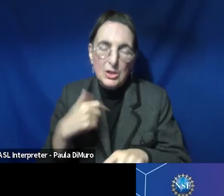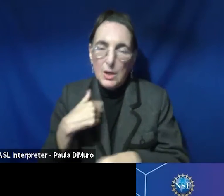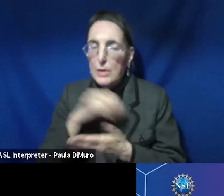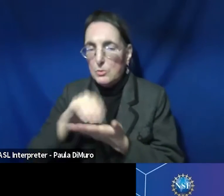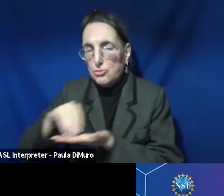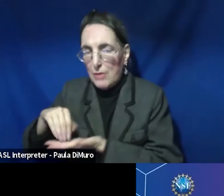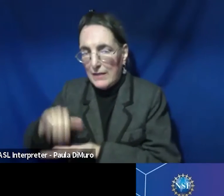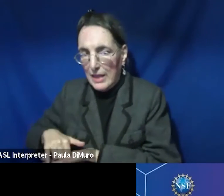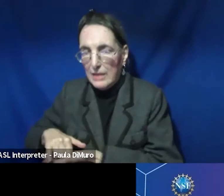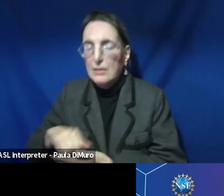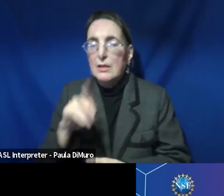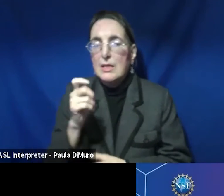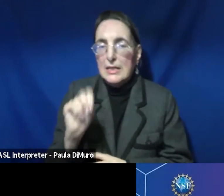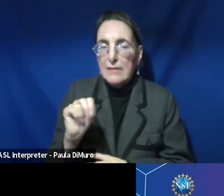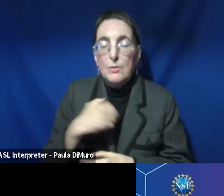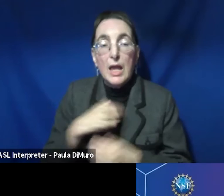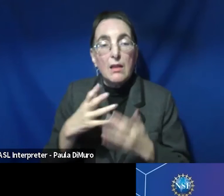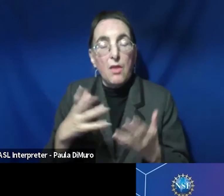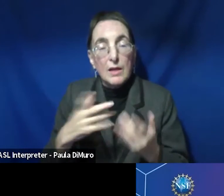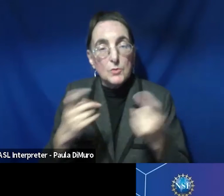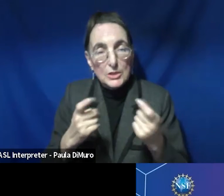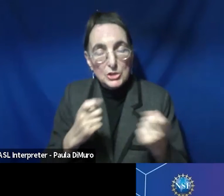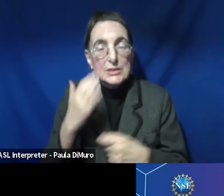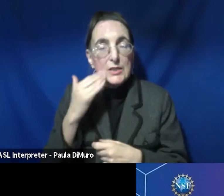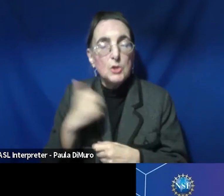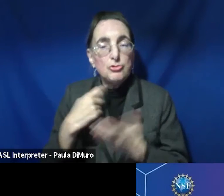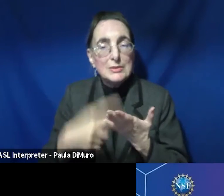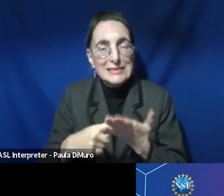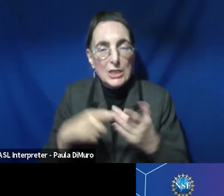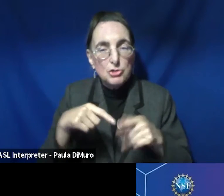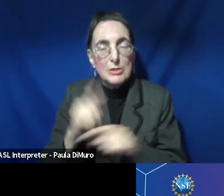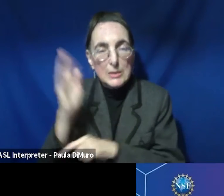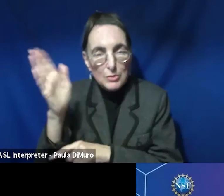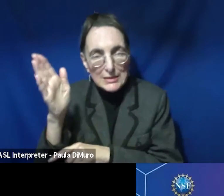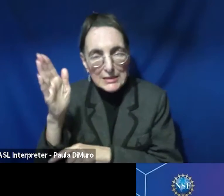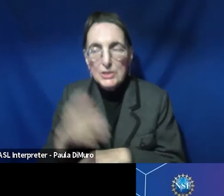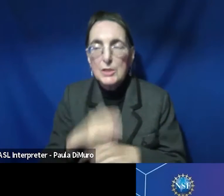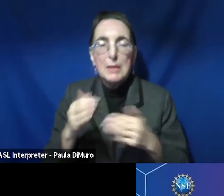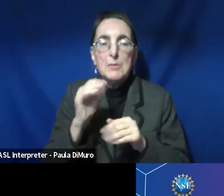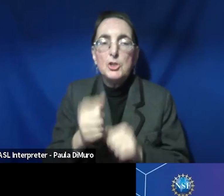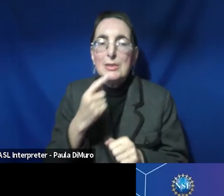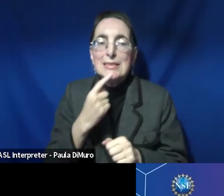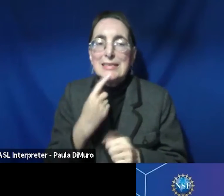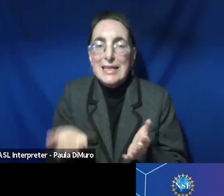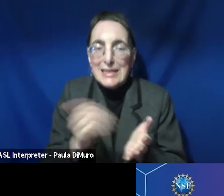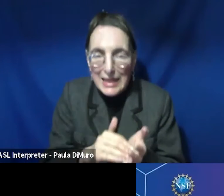And I know you discussed this presentation on margins. But perhaps you can kind of just cover this again and talk about what is --